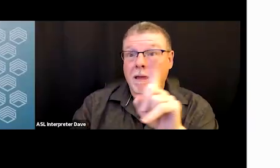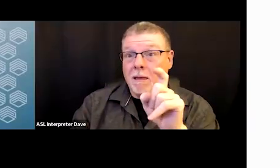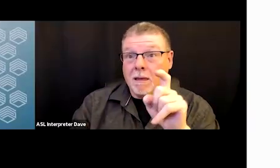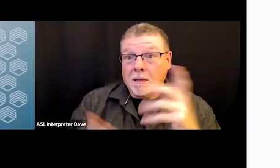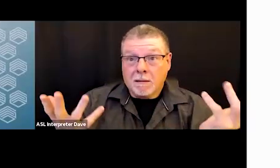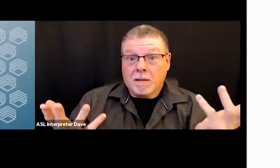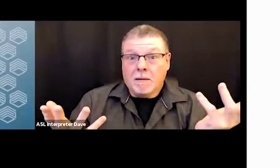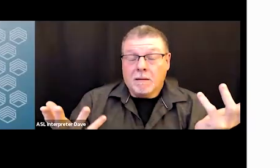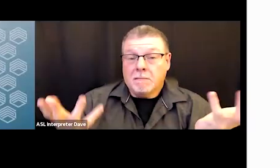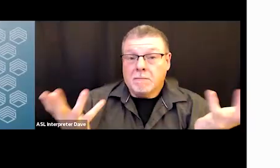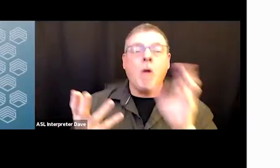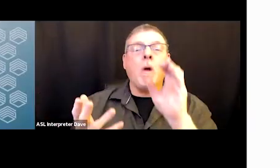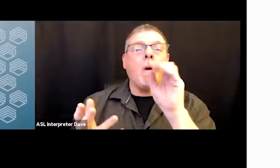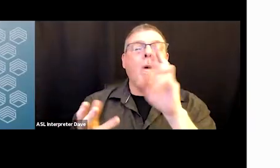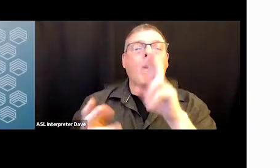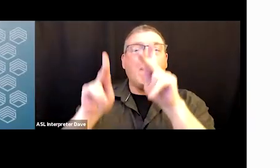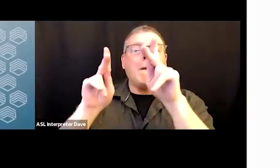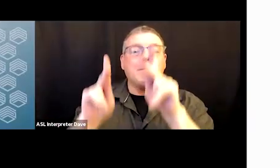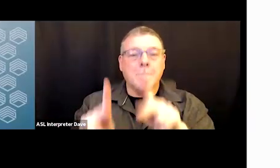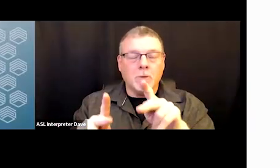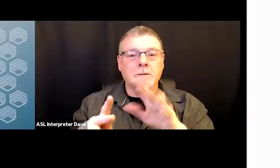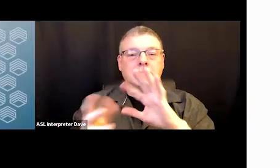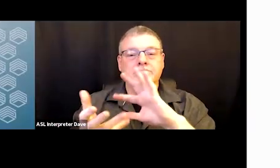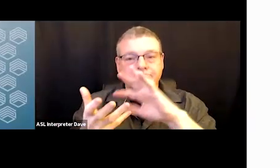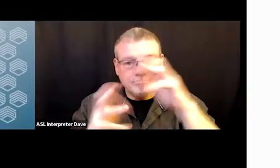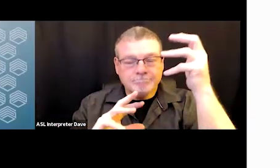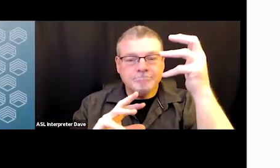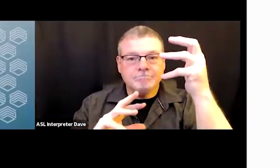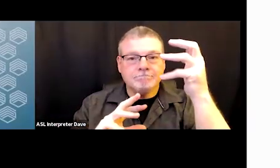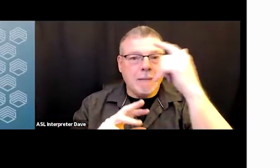Or is this person dysregulated because of trauma?